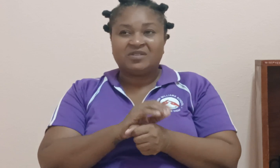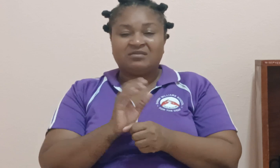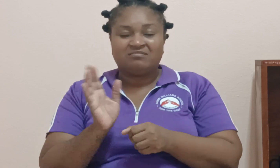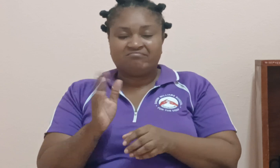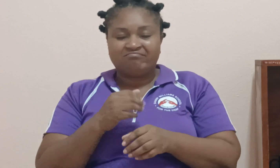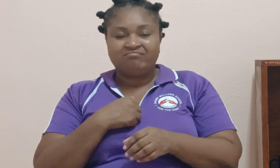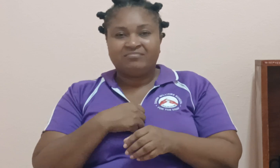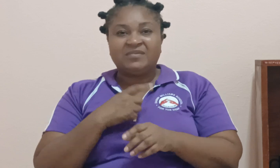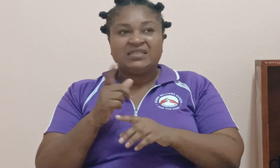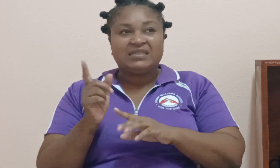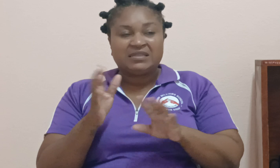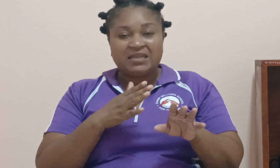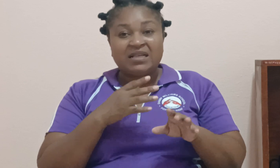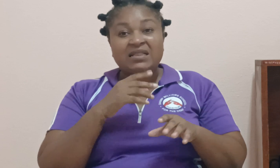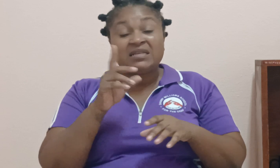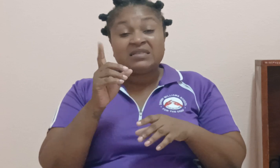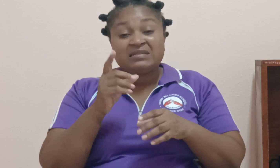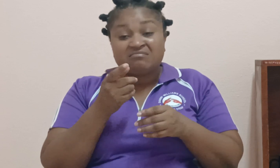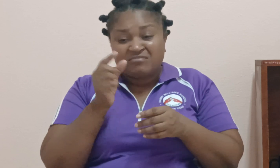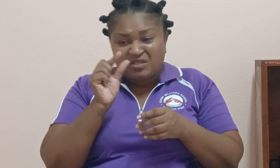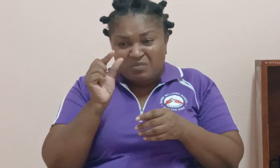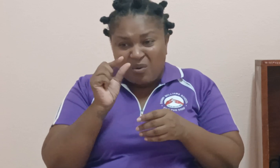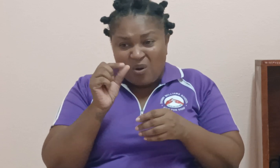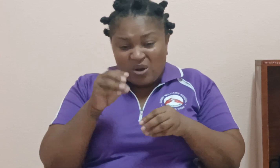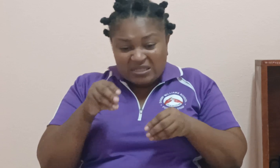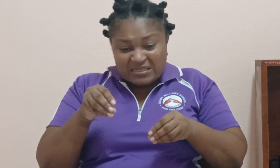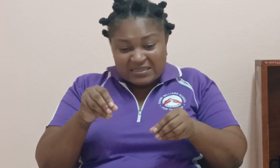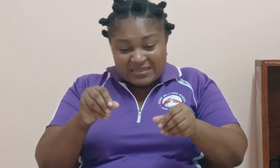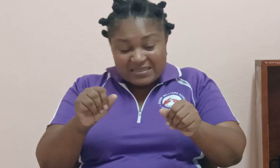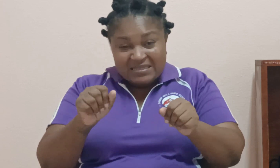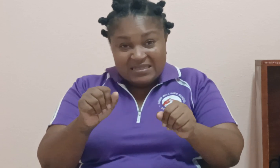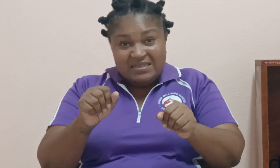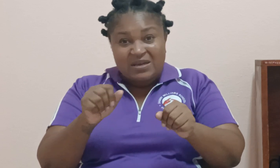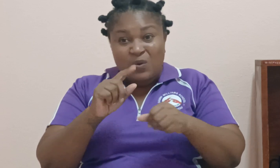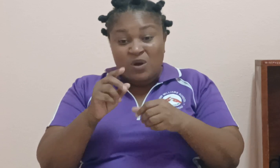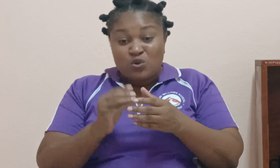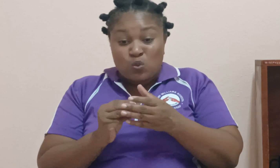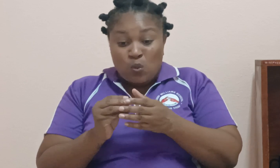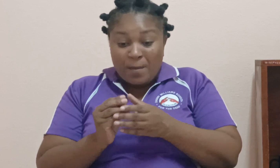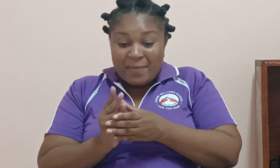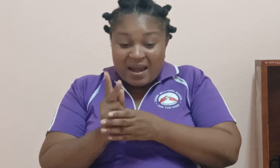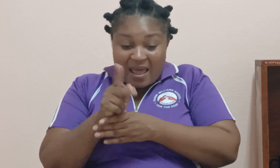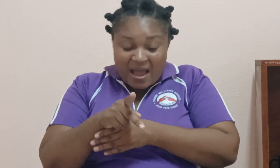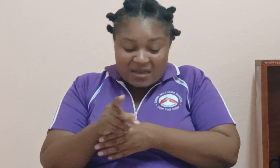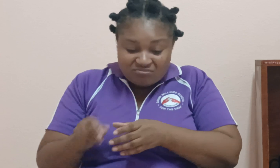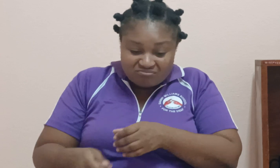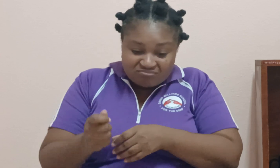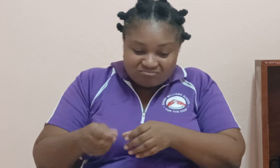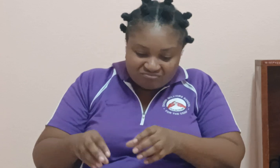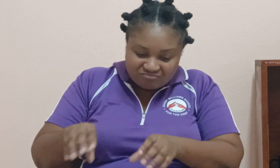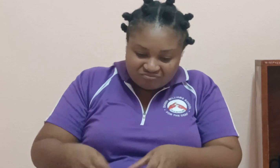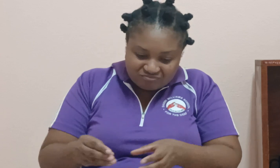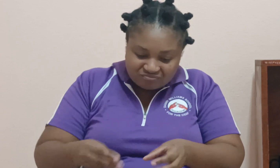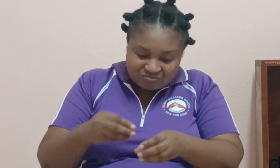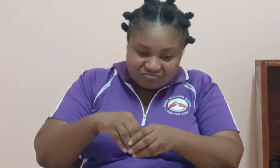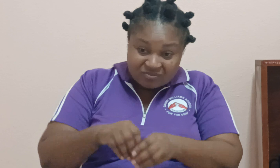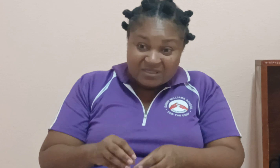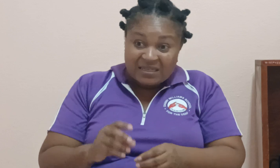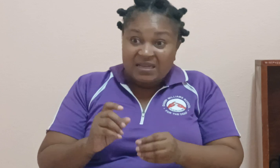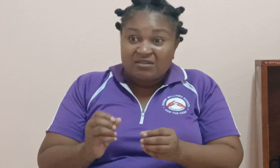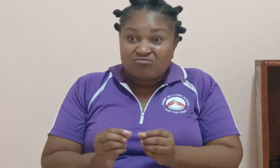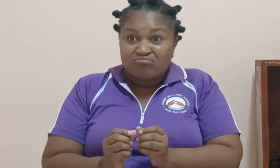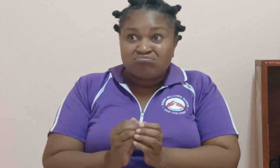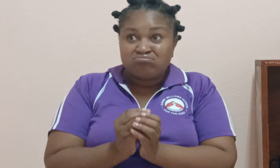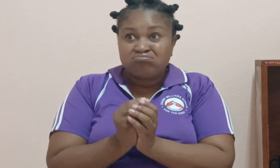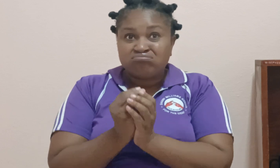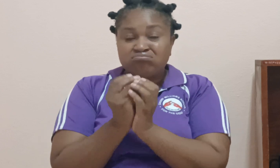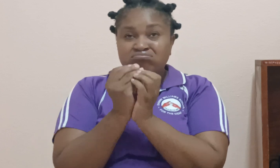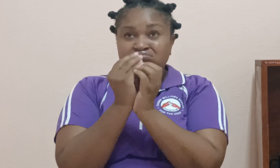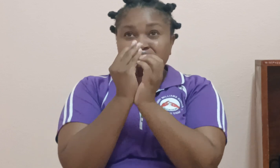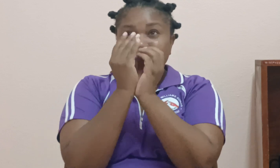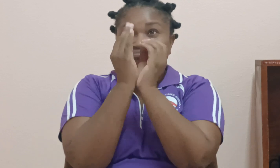which when planted it grows and becomes the largest among all garden plants and provides